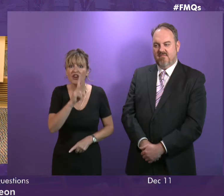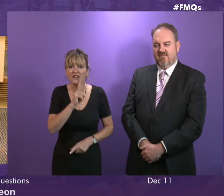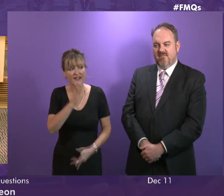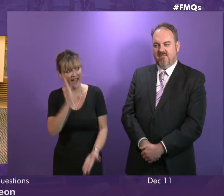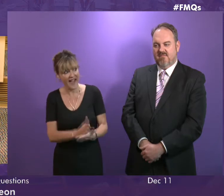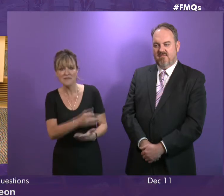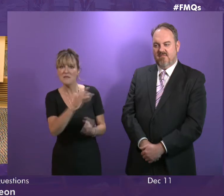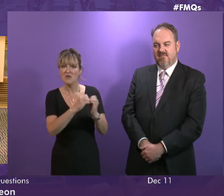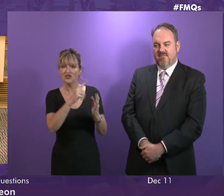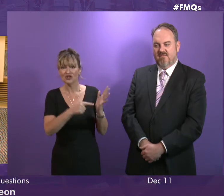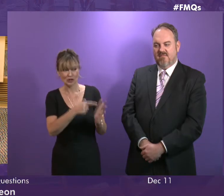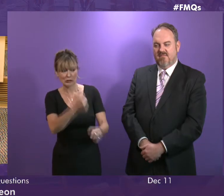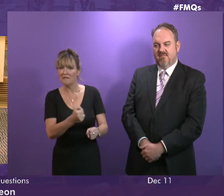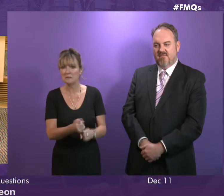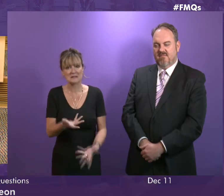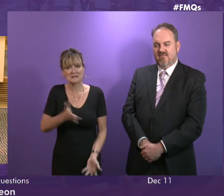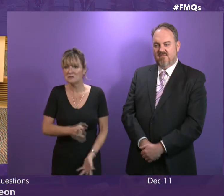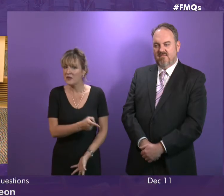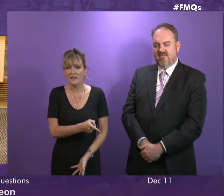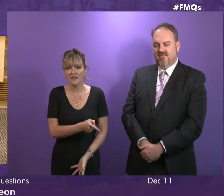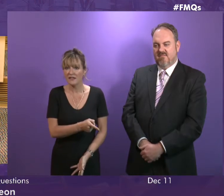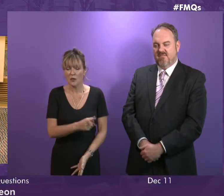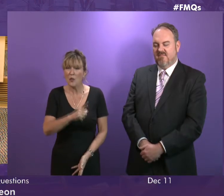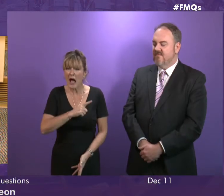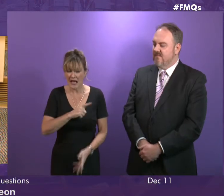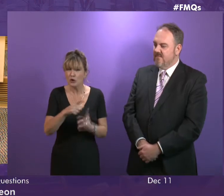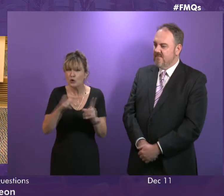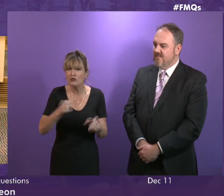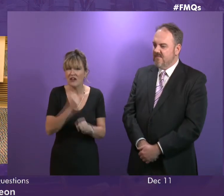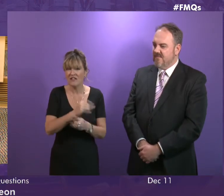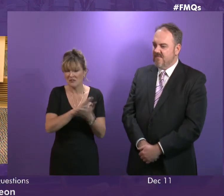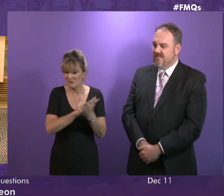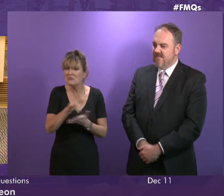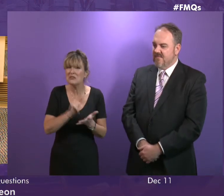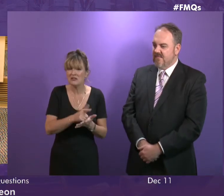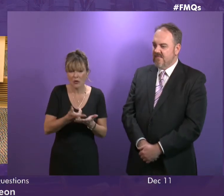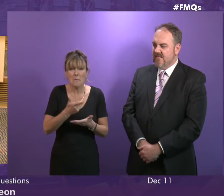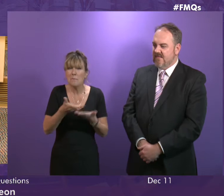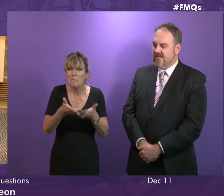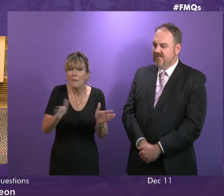Johnson Government, because a Tory Government will mean more cuts to our public services,